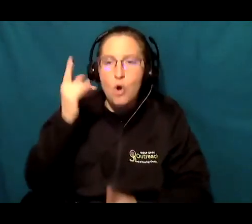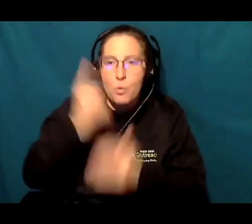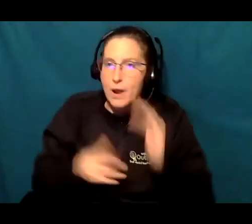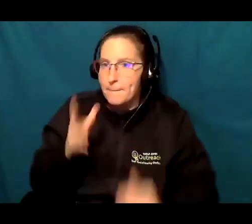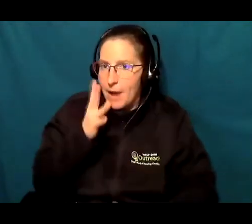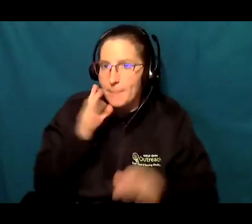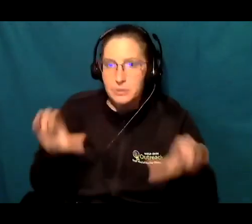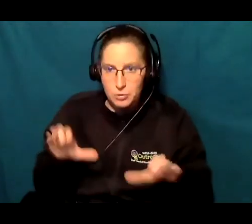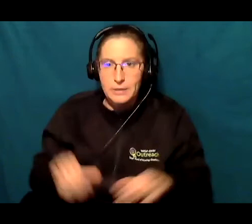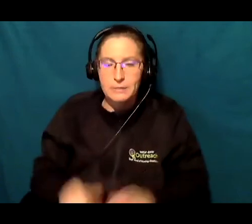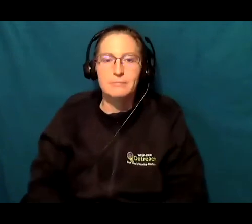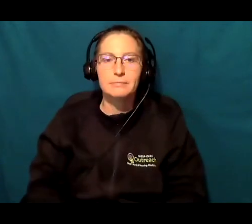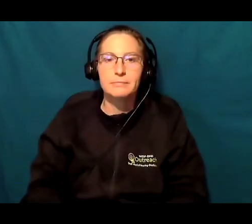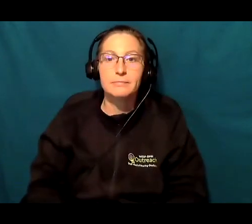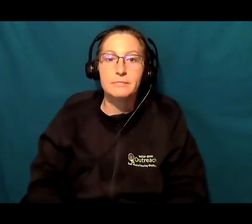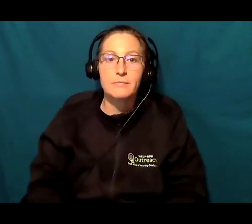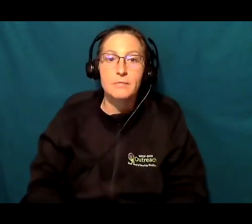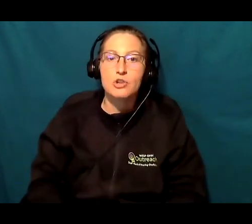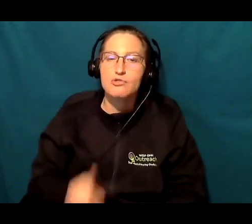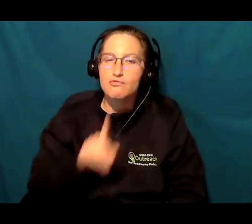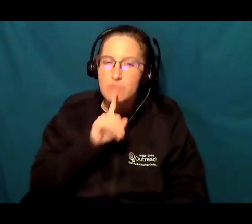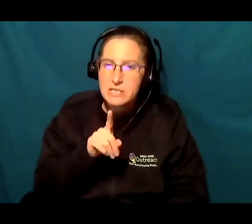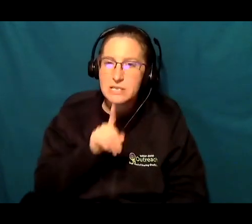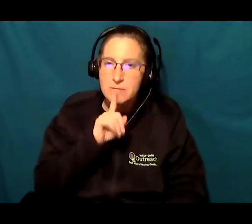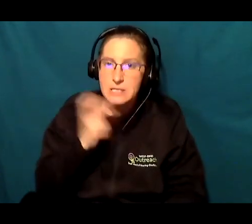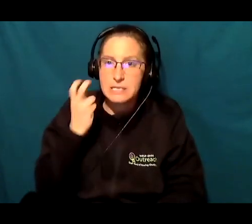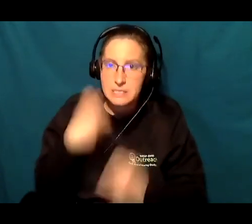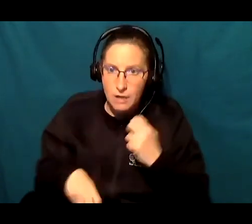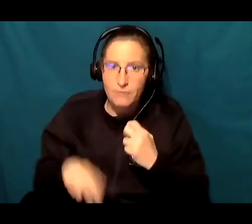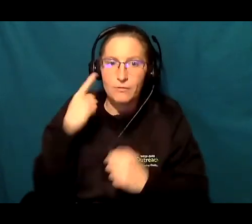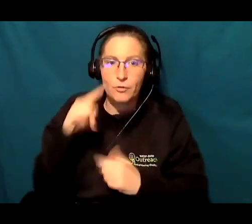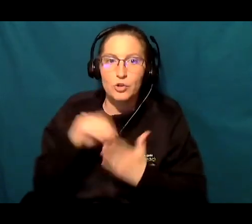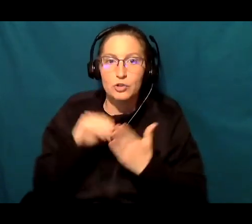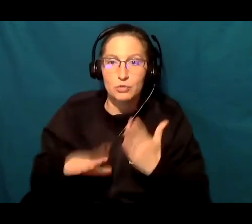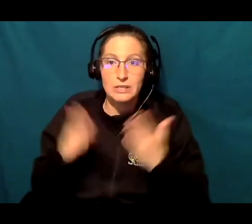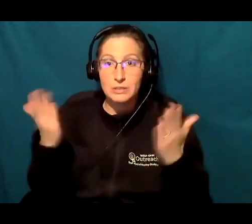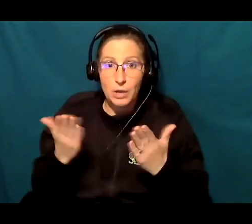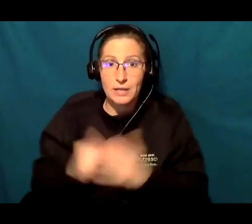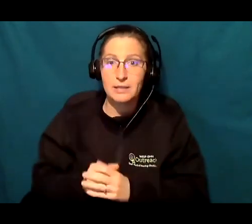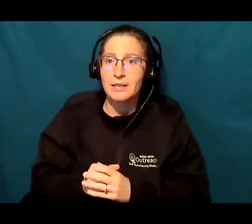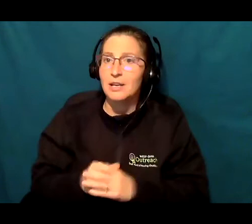One thing that is really, really difficult for students is nobody has taught them